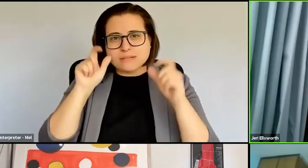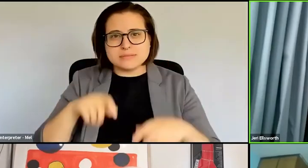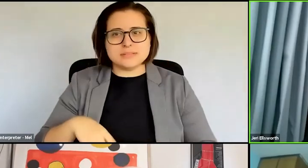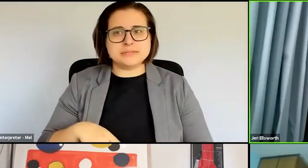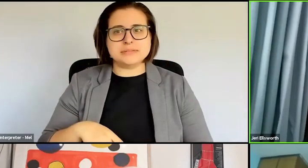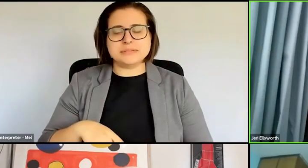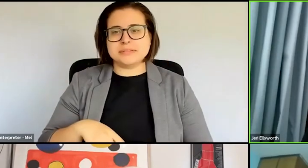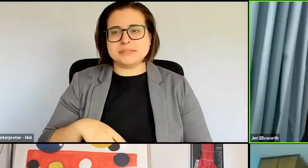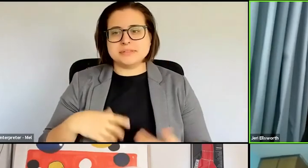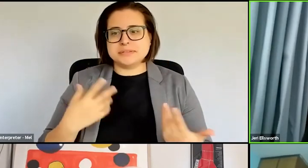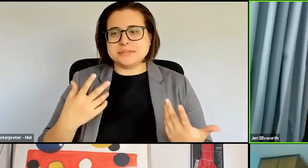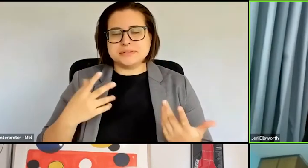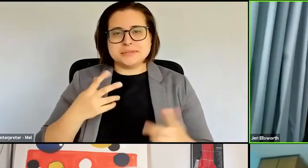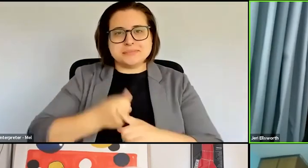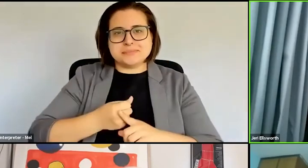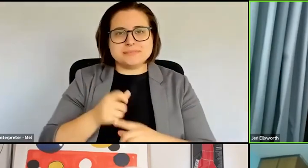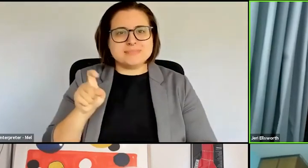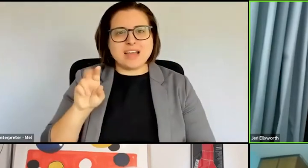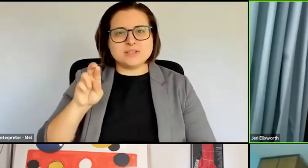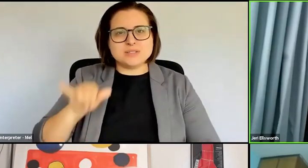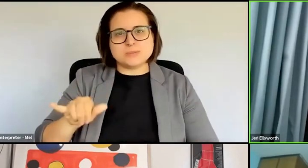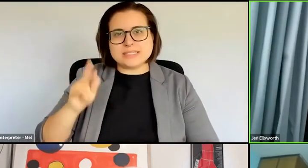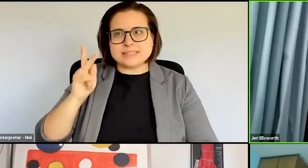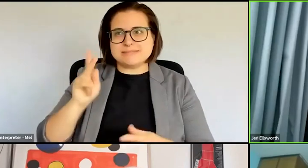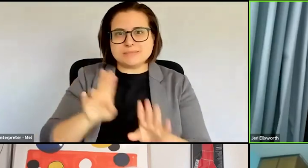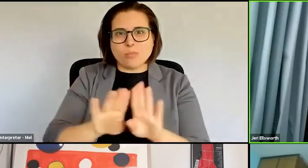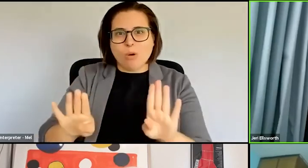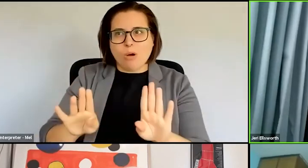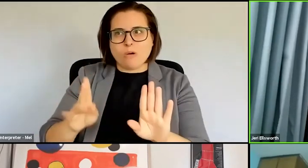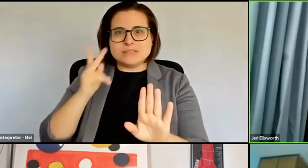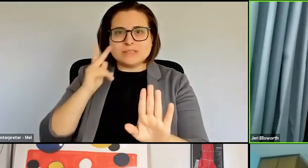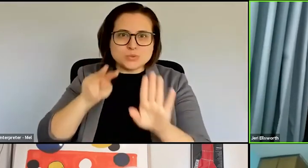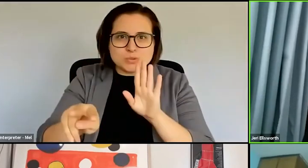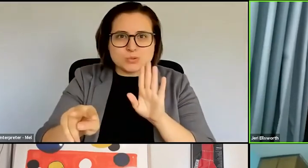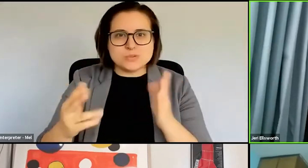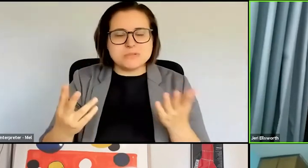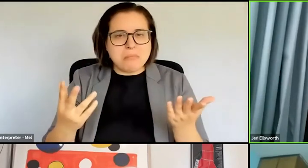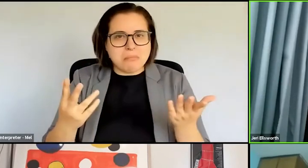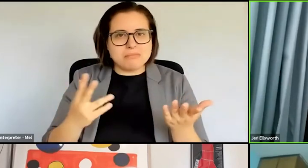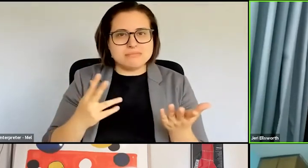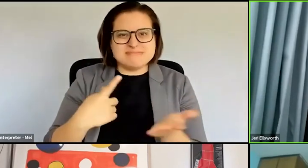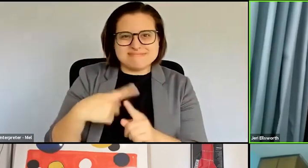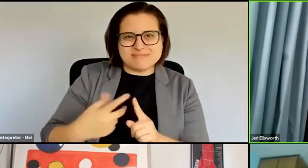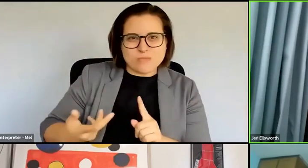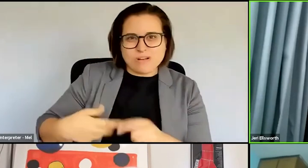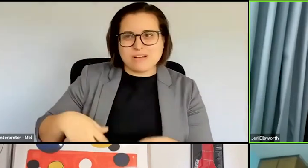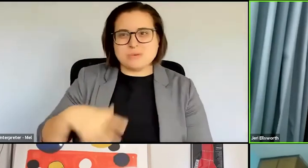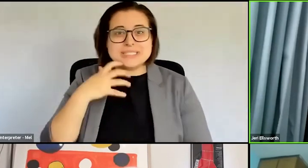have X-ray vision through a wall, and what's the advantage of that? Or heat vision or